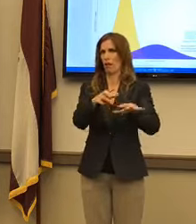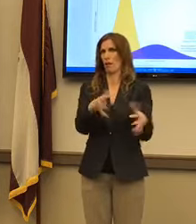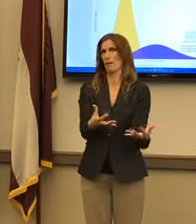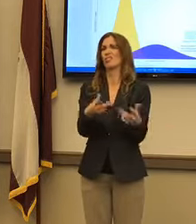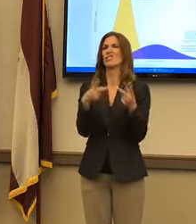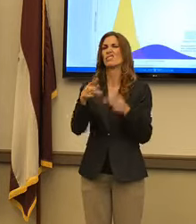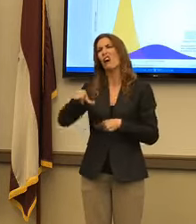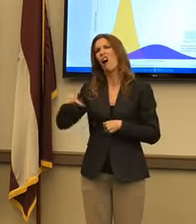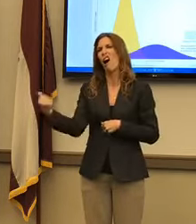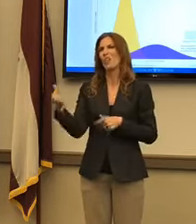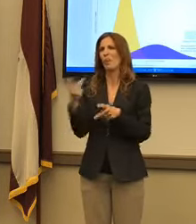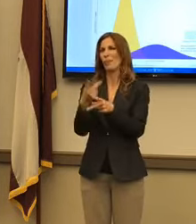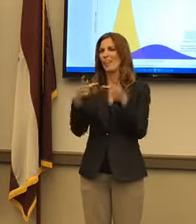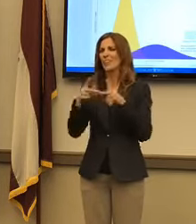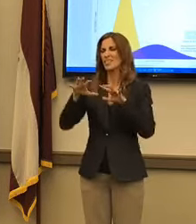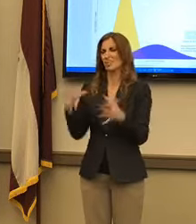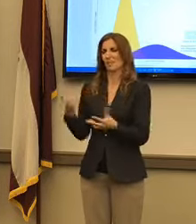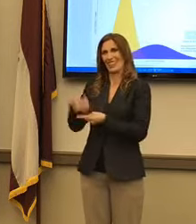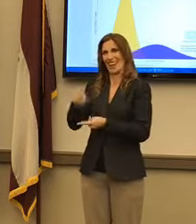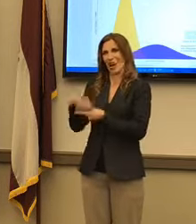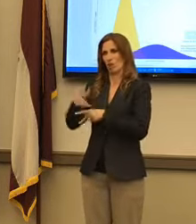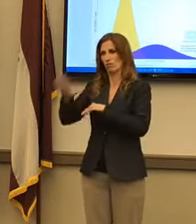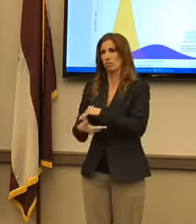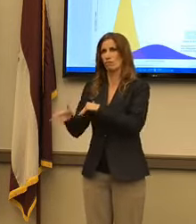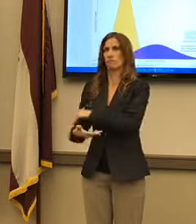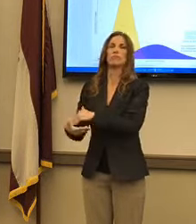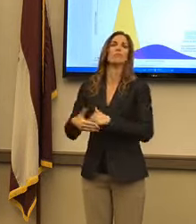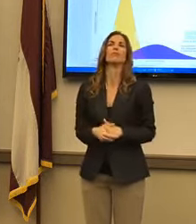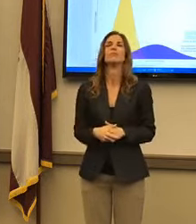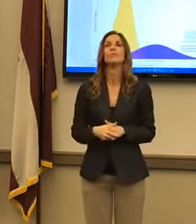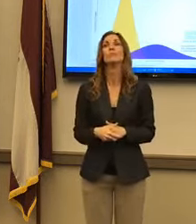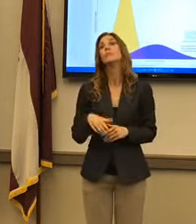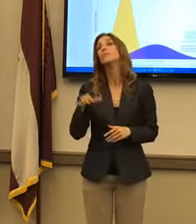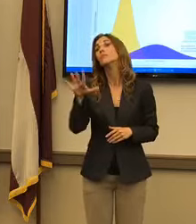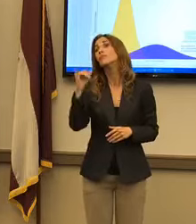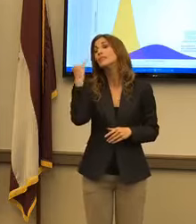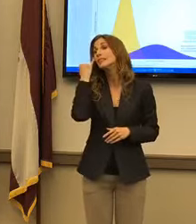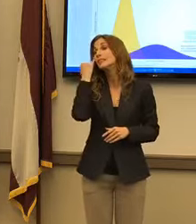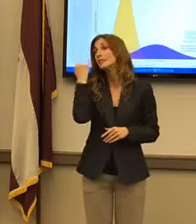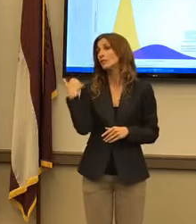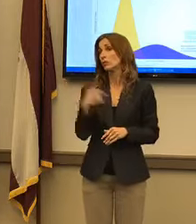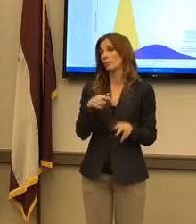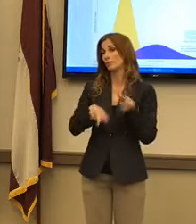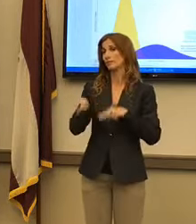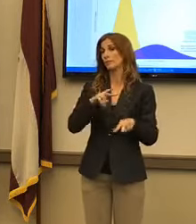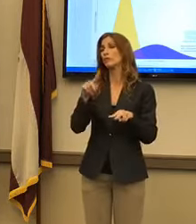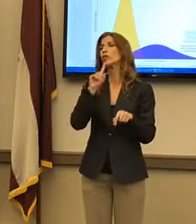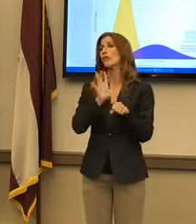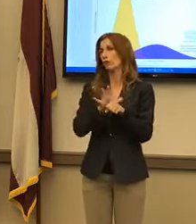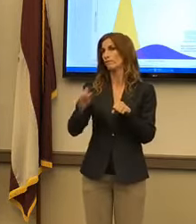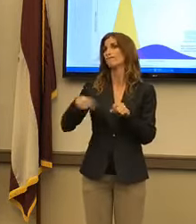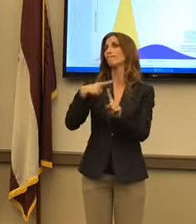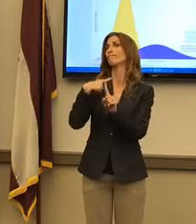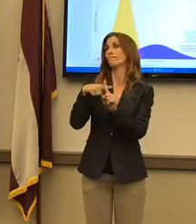congregate care settings so if we look at confirmed positive deaths of